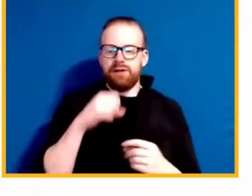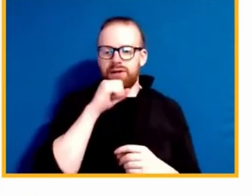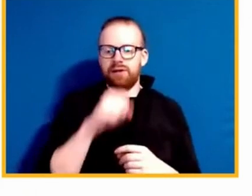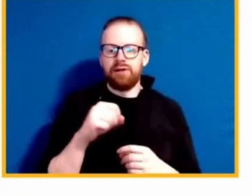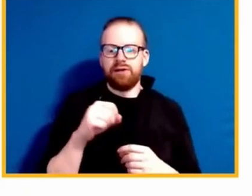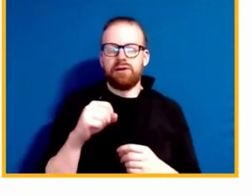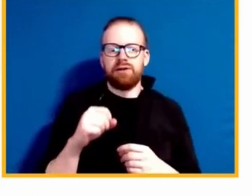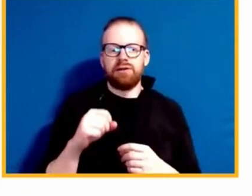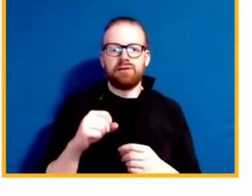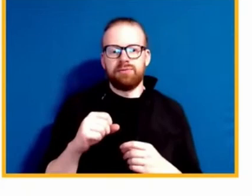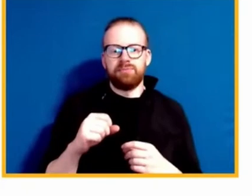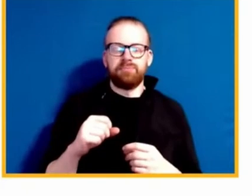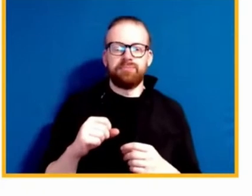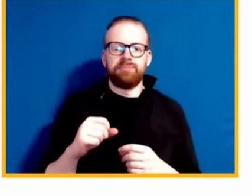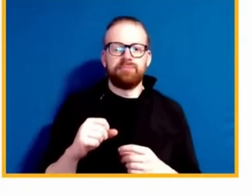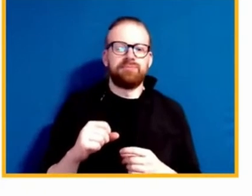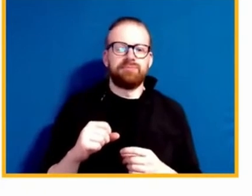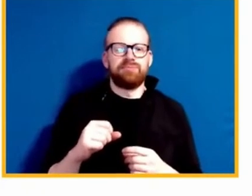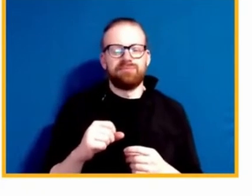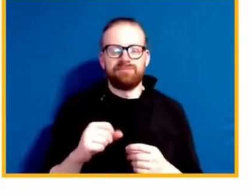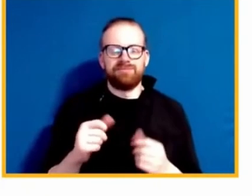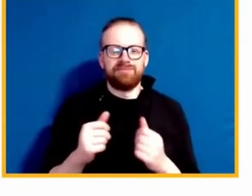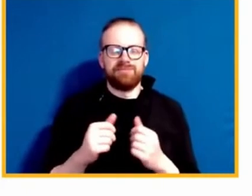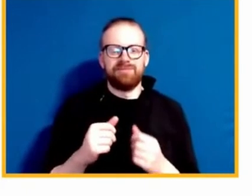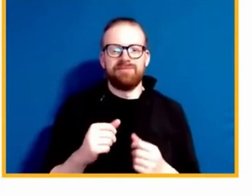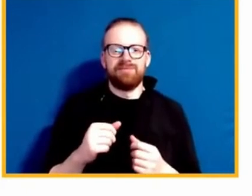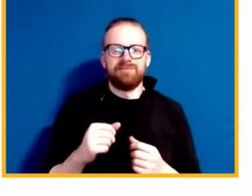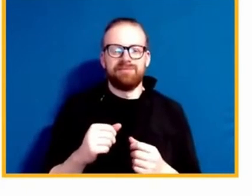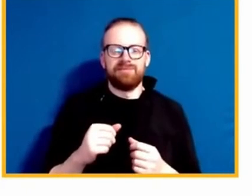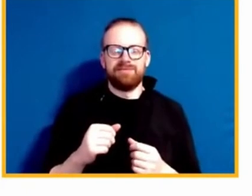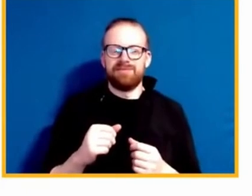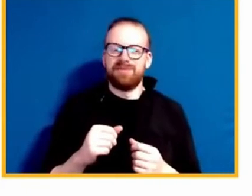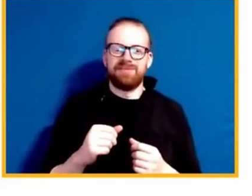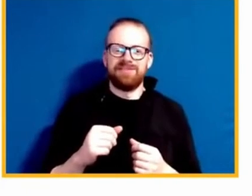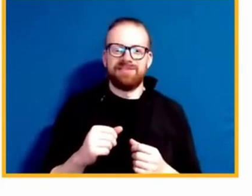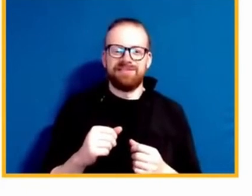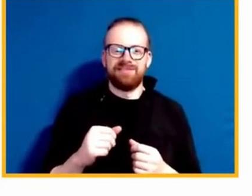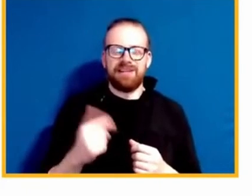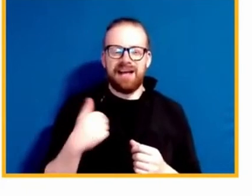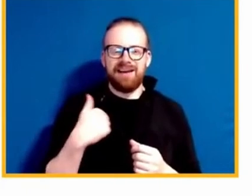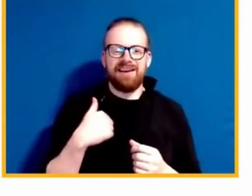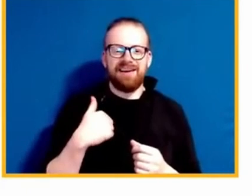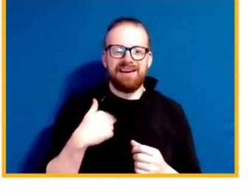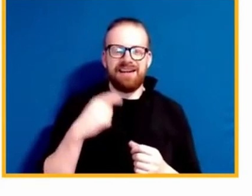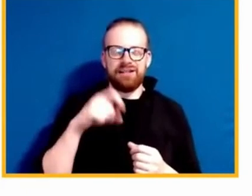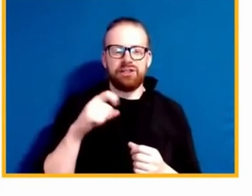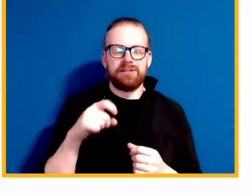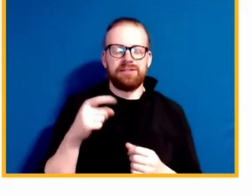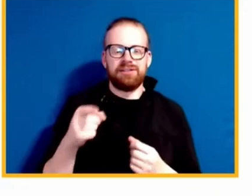you put it all together to make this choreography. The effects, I'm gonna need you to like,